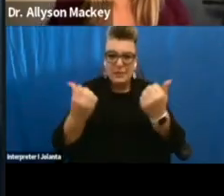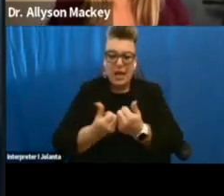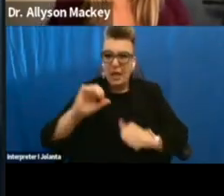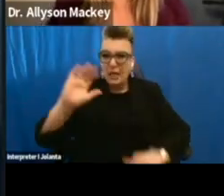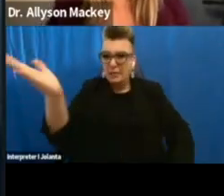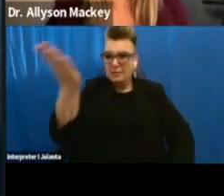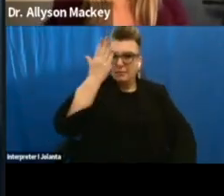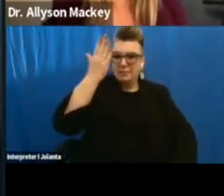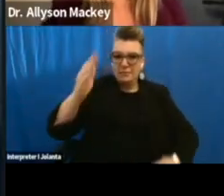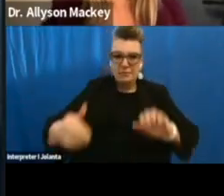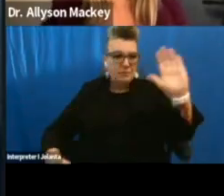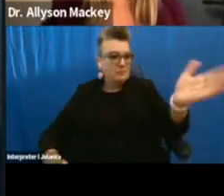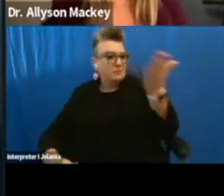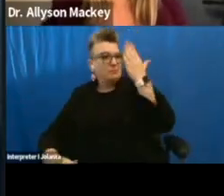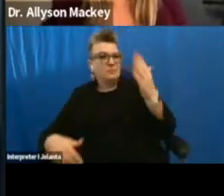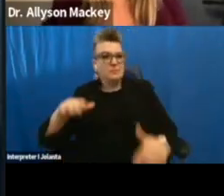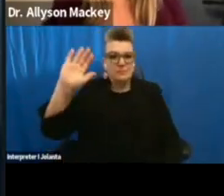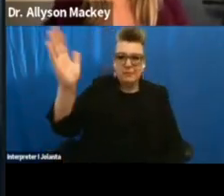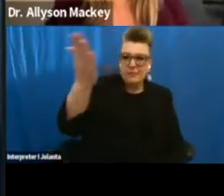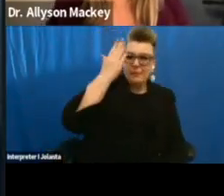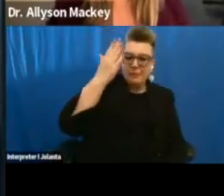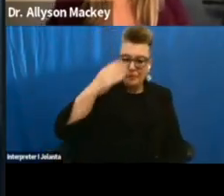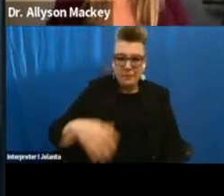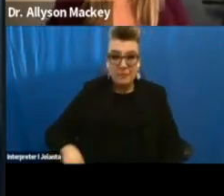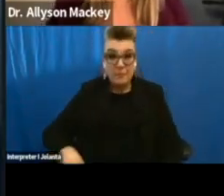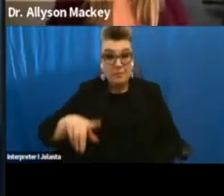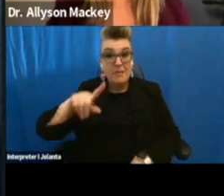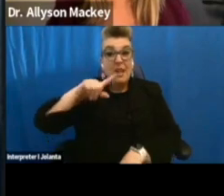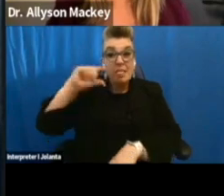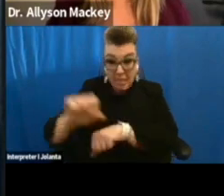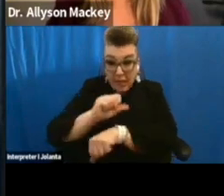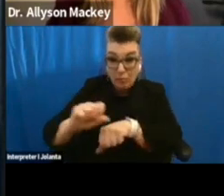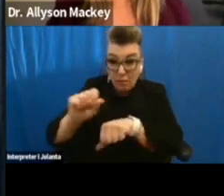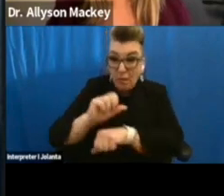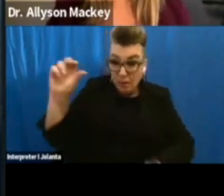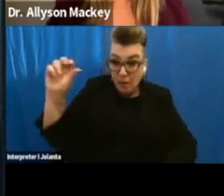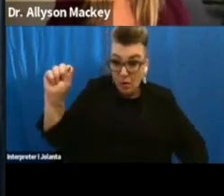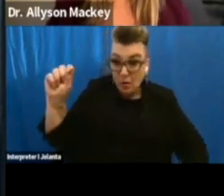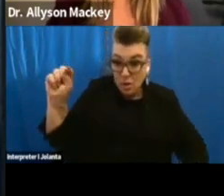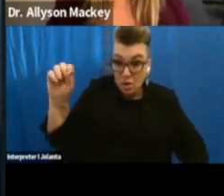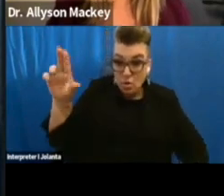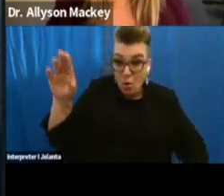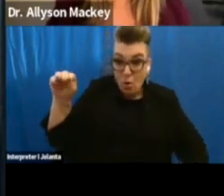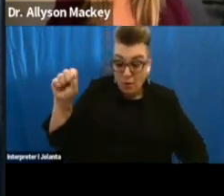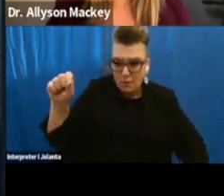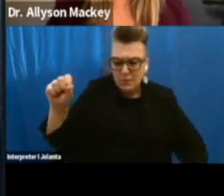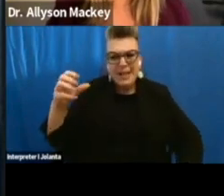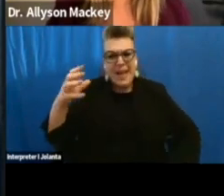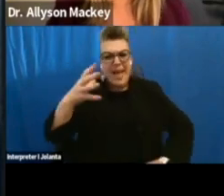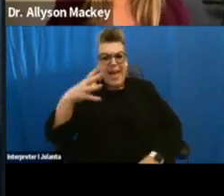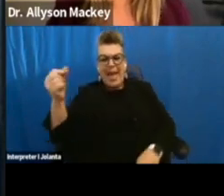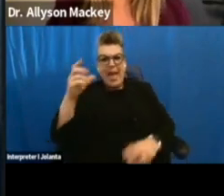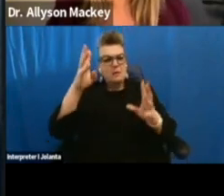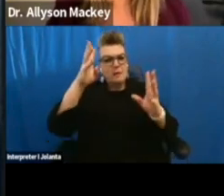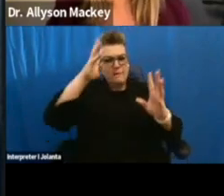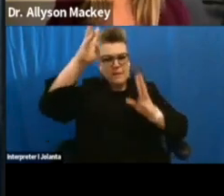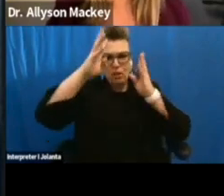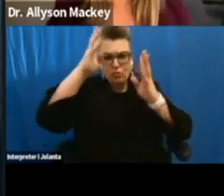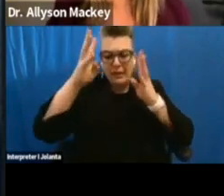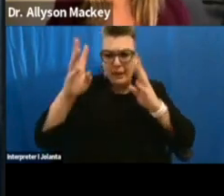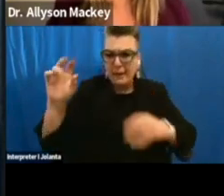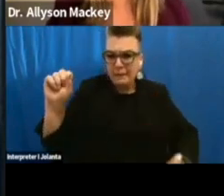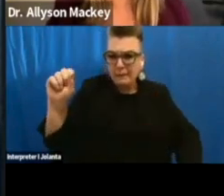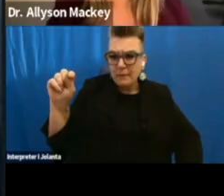literal and figurative storms brewing and we can think about how long these problems will take to